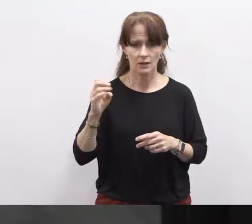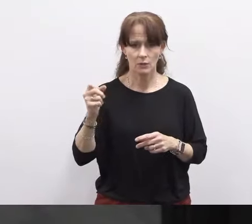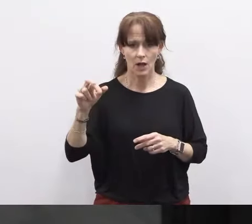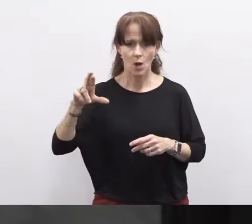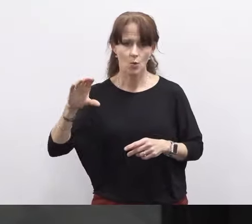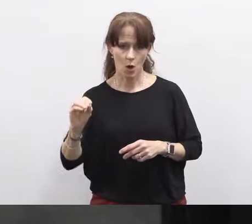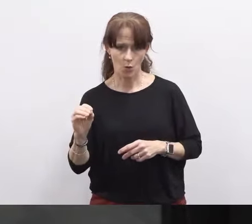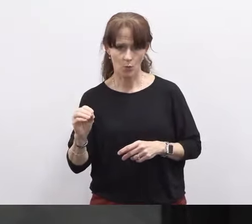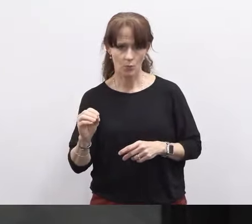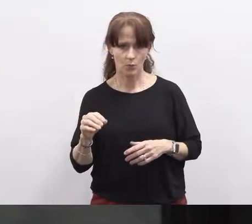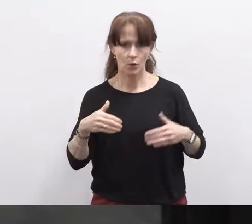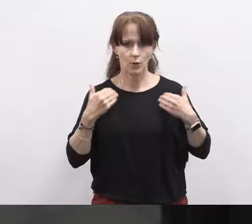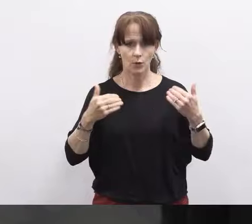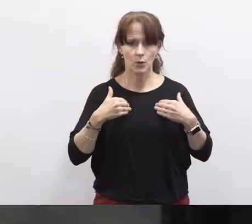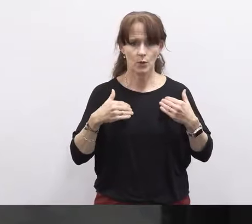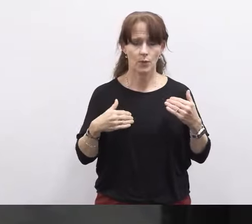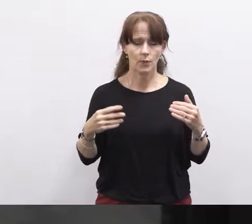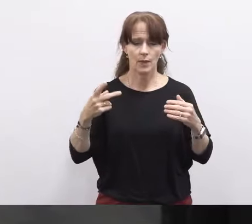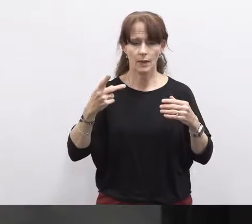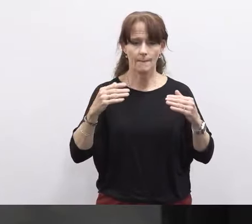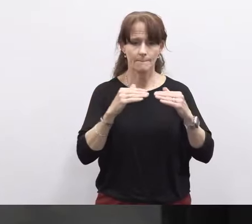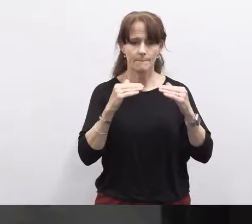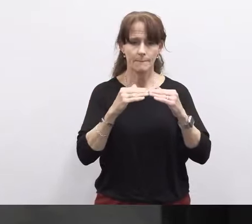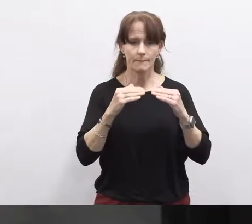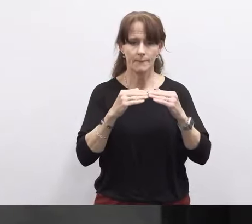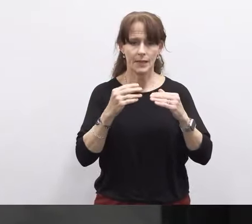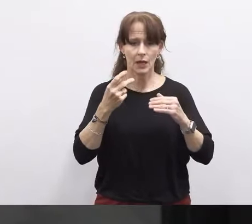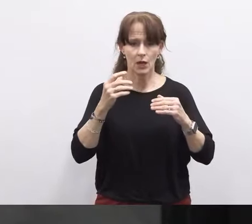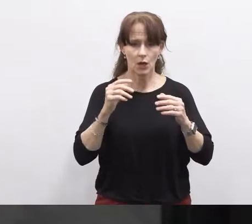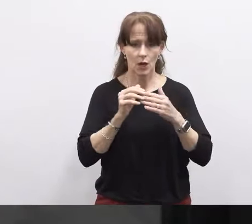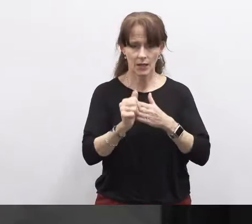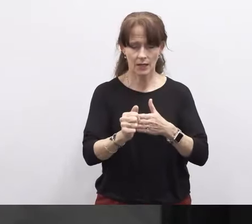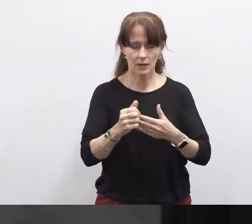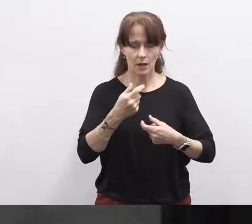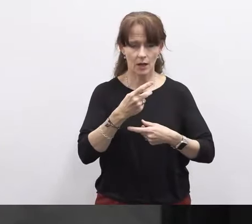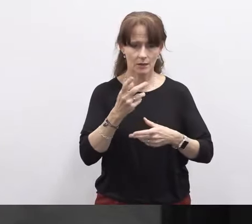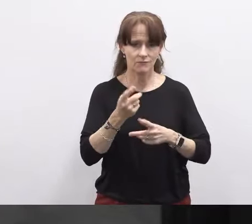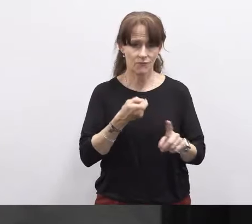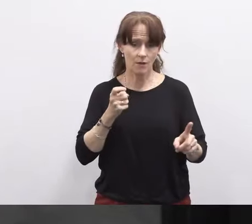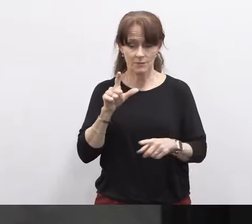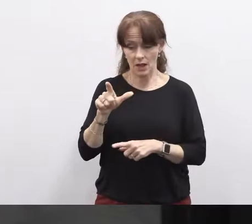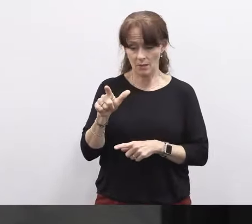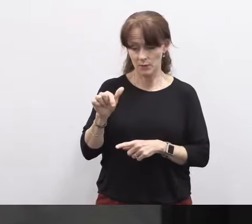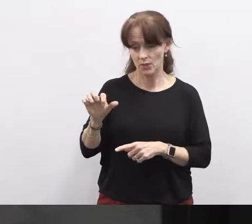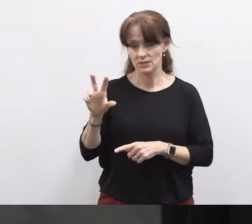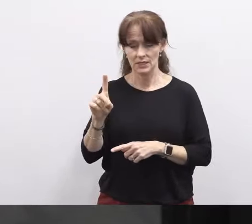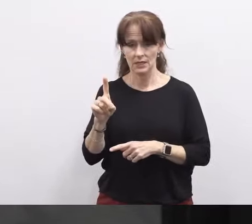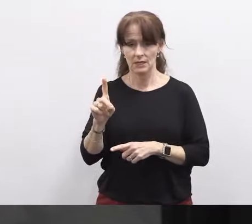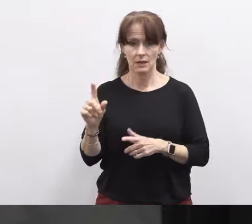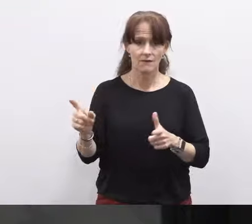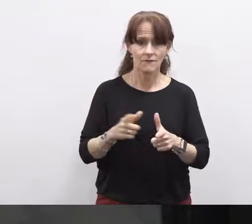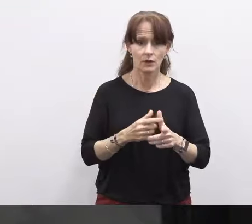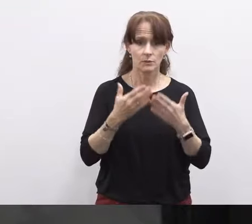and I am the youth peer leader and a product of the Long Beach Unified School District. First, I would like to thank the school board,